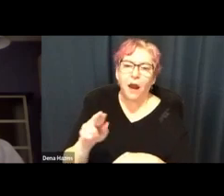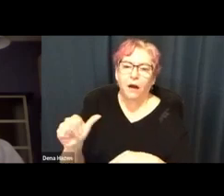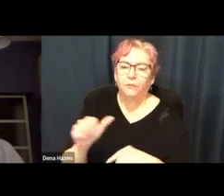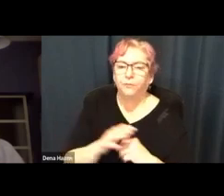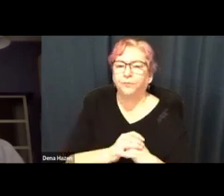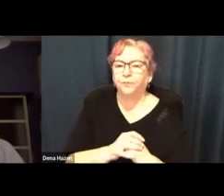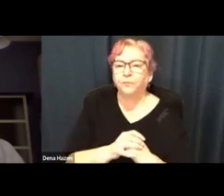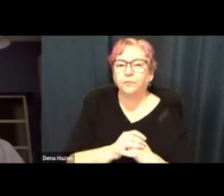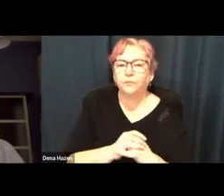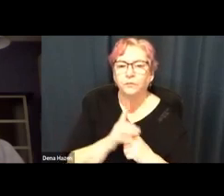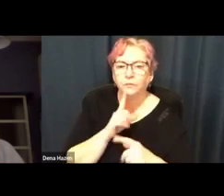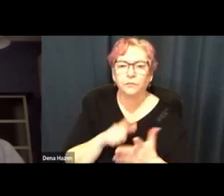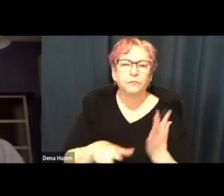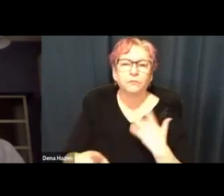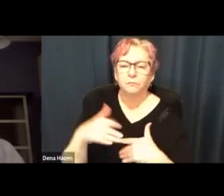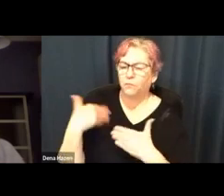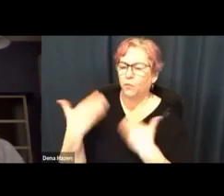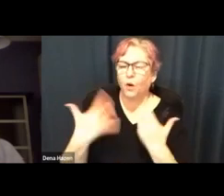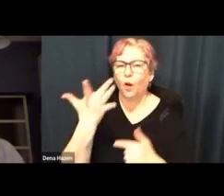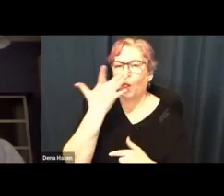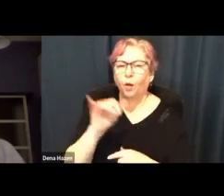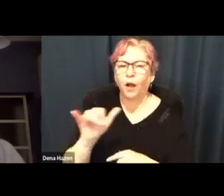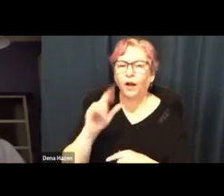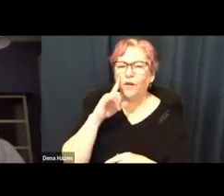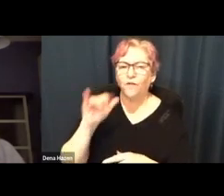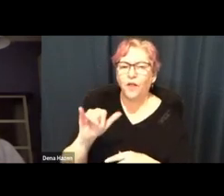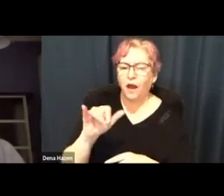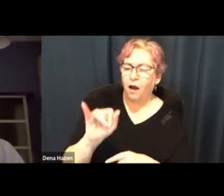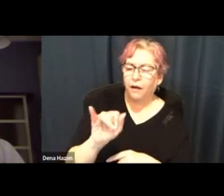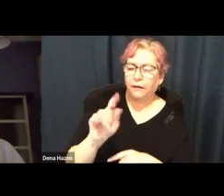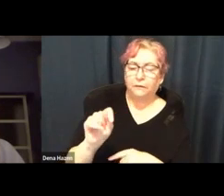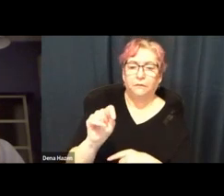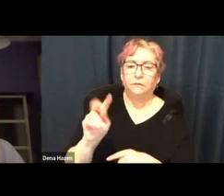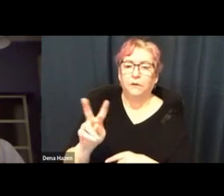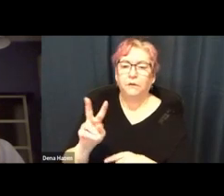What is the procedure for intravitreal injection?